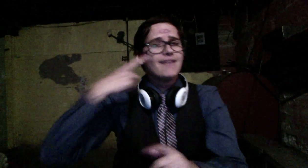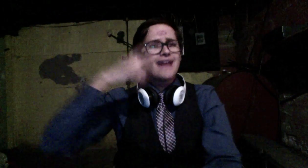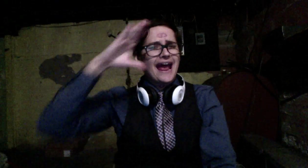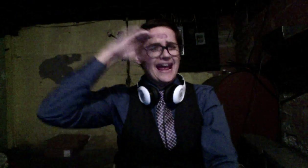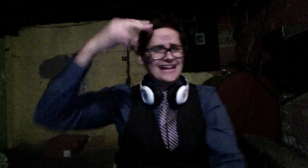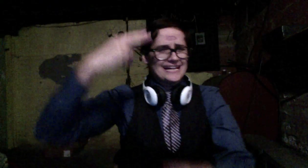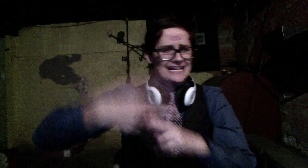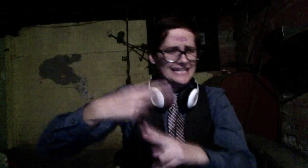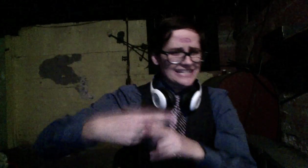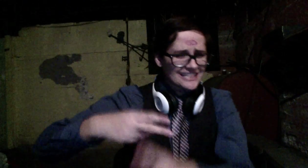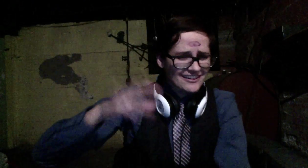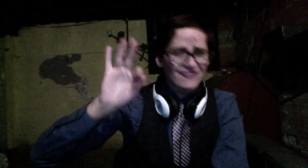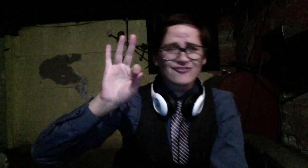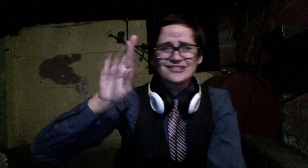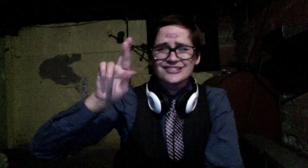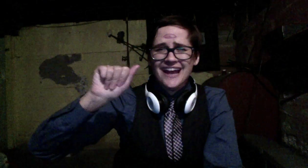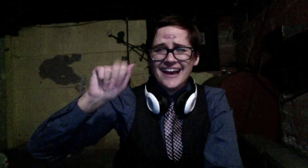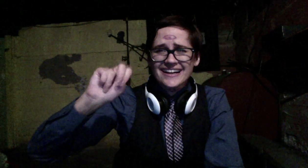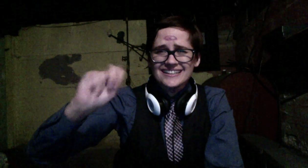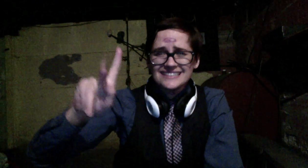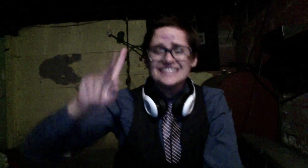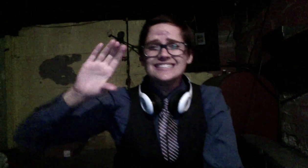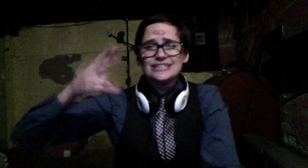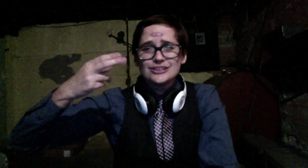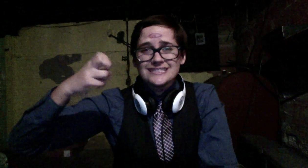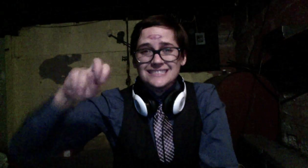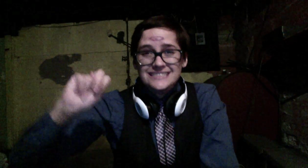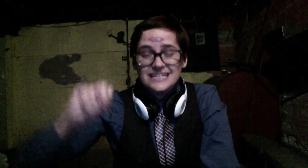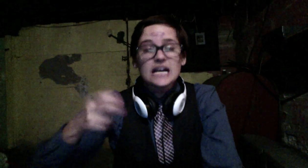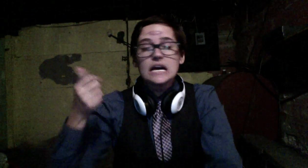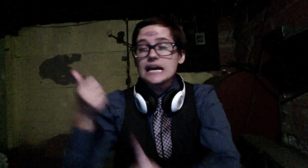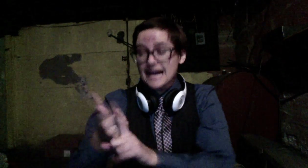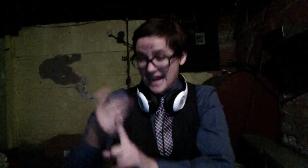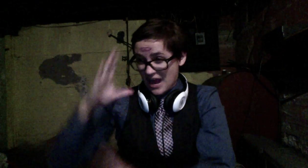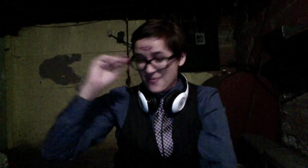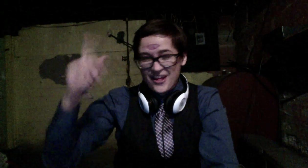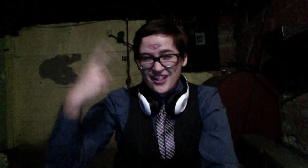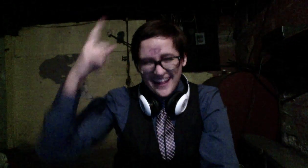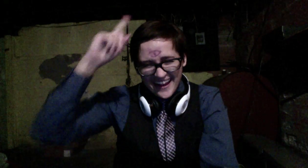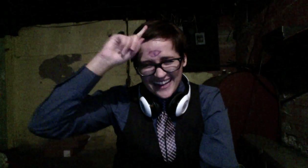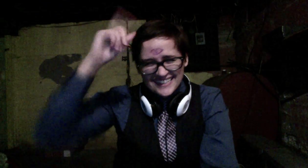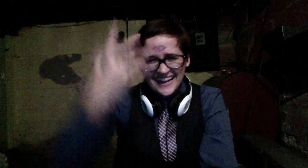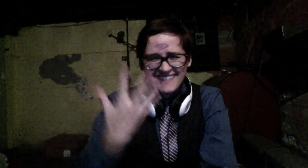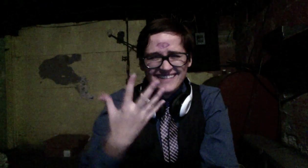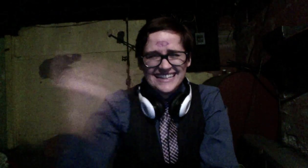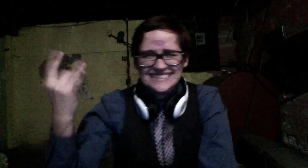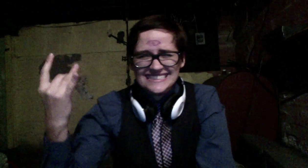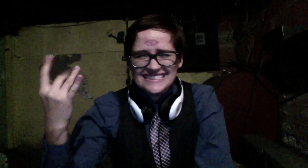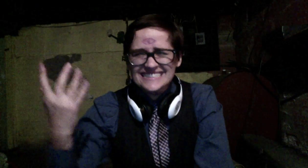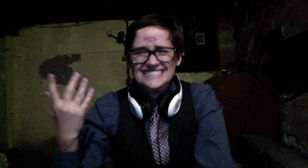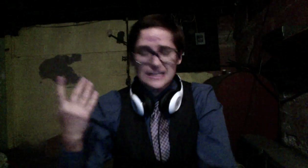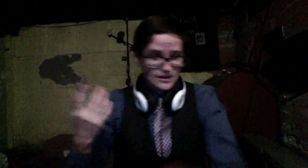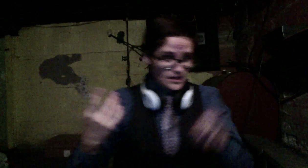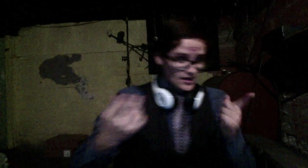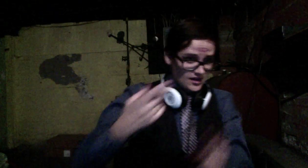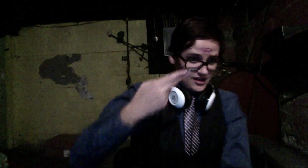IT SAID GUY NAME F-R-A-N-K C-H-E-N HIMSELF GUY ONLY HEIGH 5'8" HE